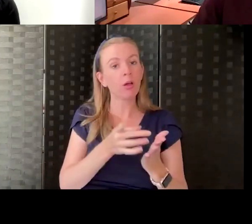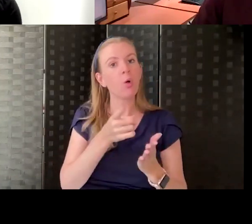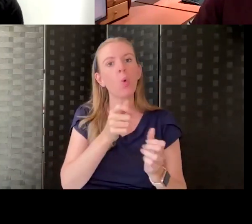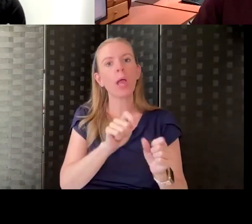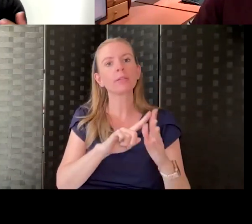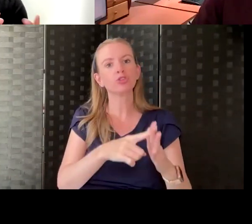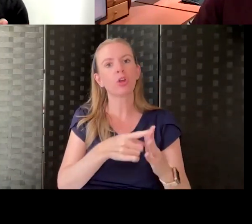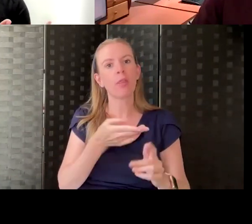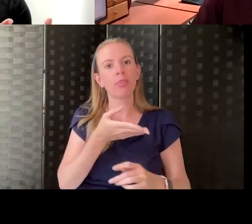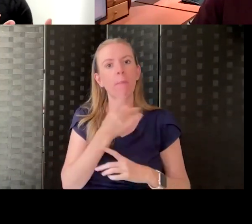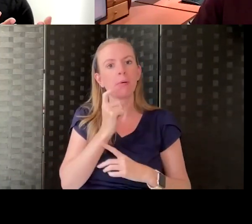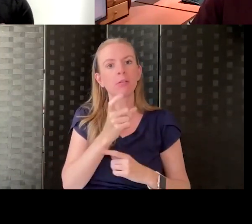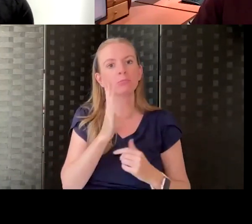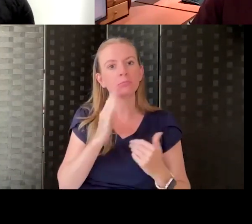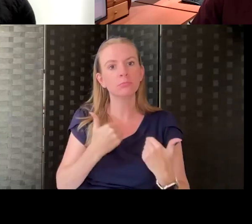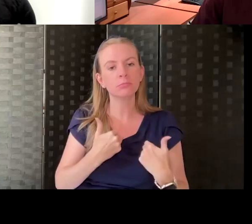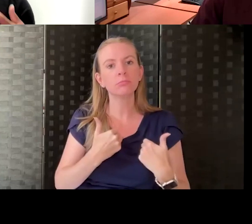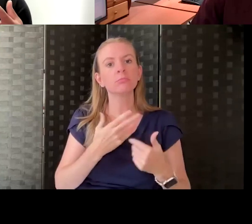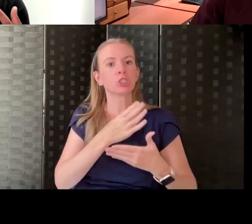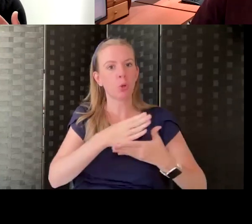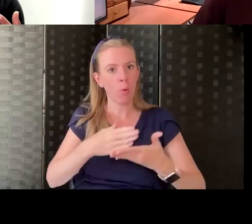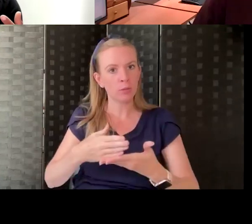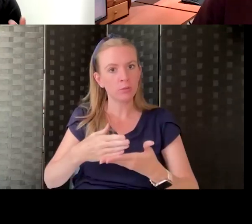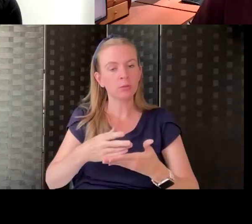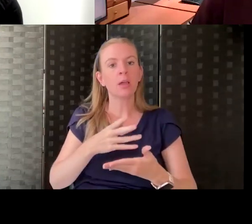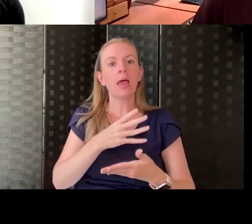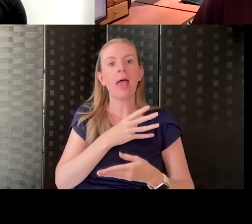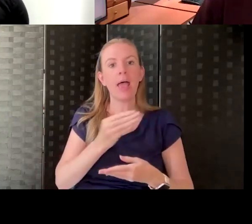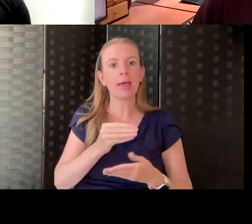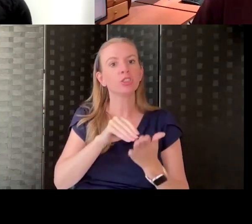that because you're going to have components and you're going to have documentation. What